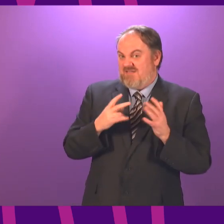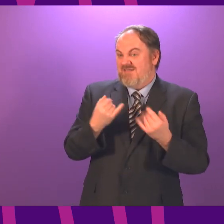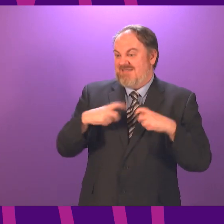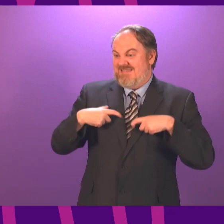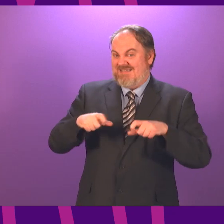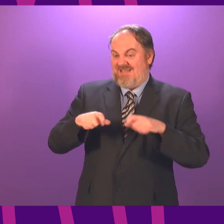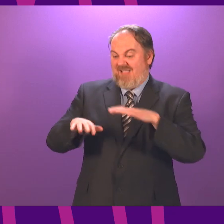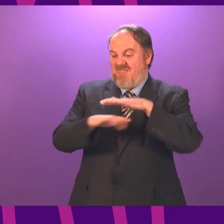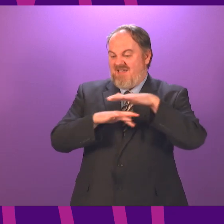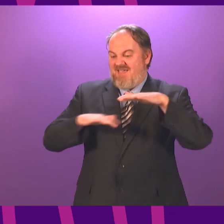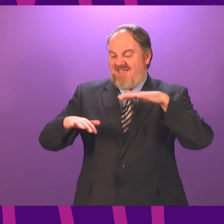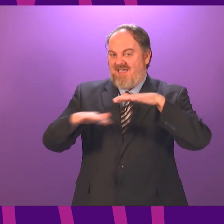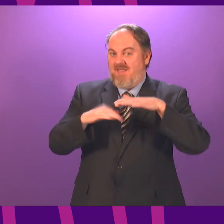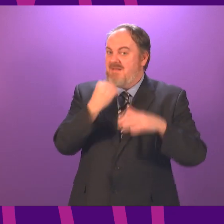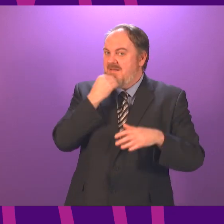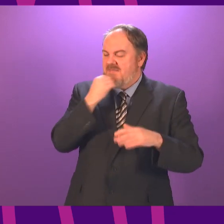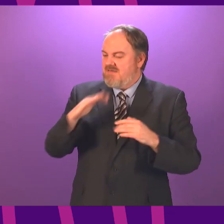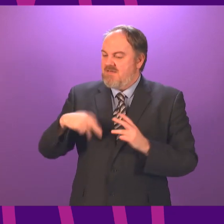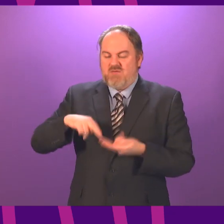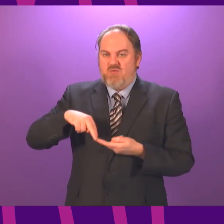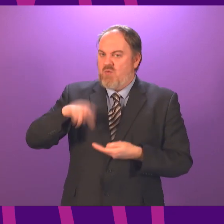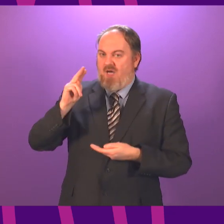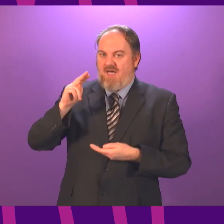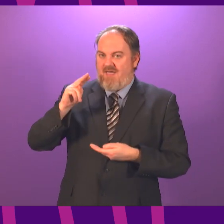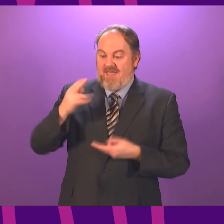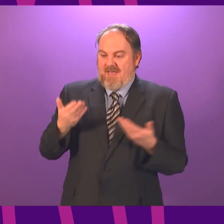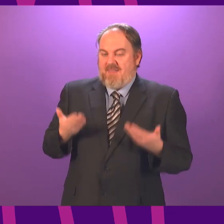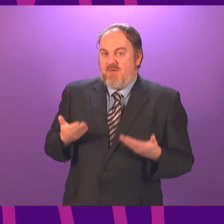at levels that are too high for us safely to do that. Therefore, the further into the